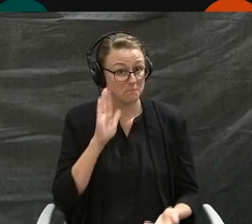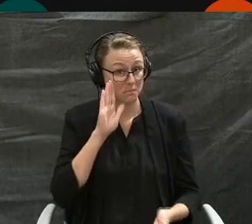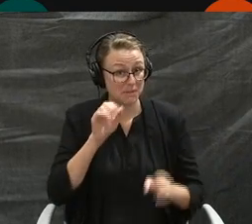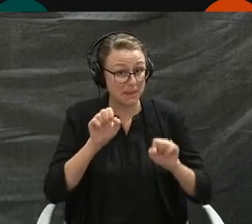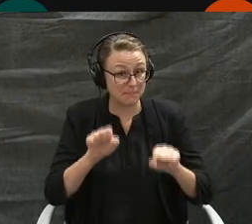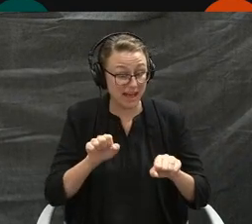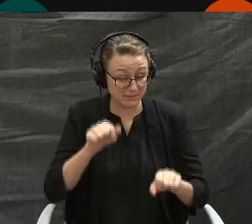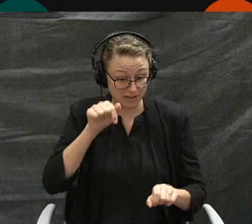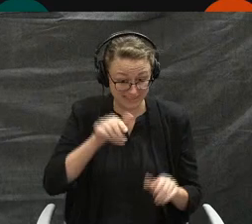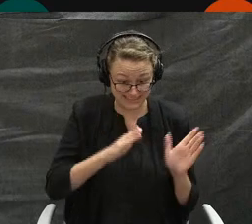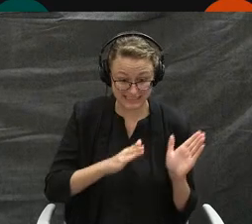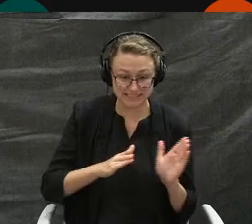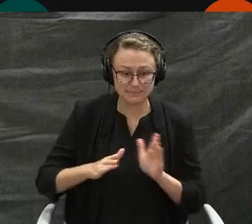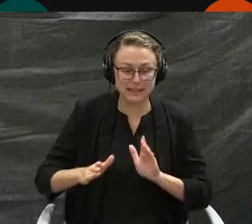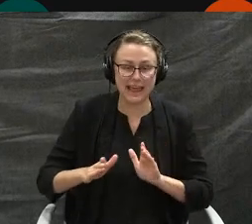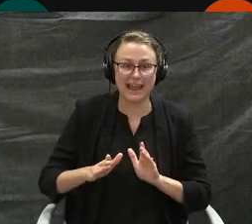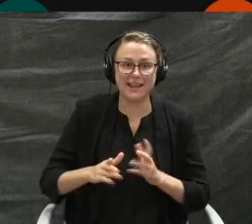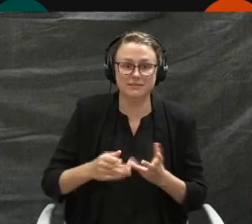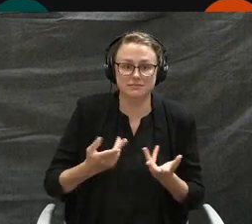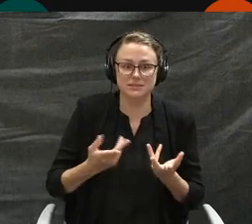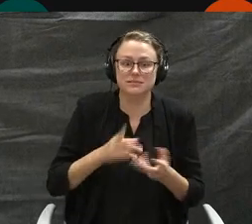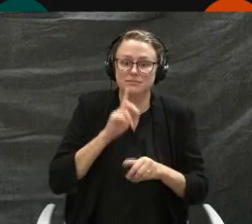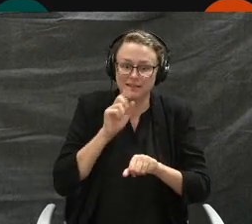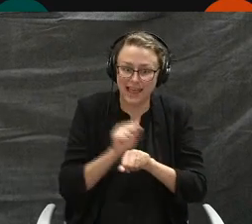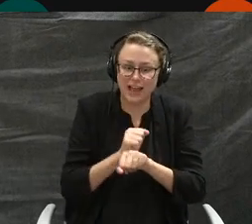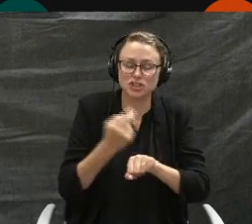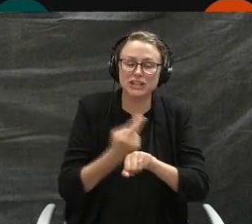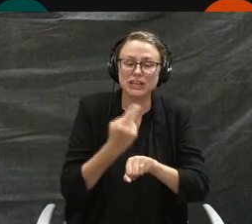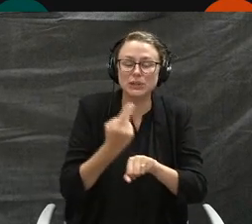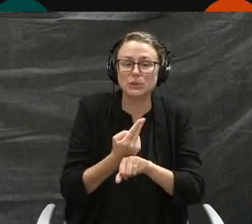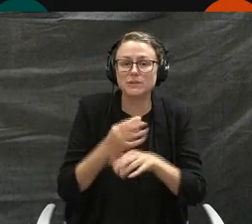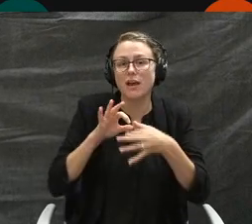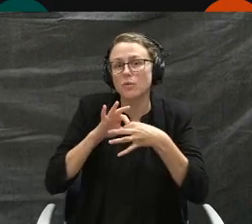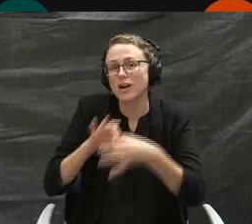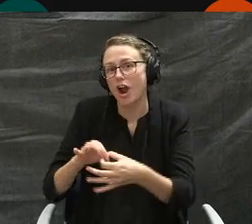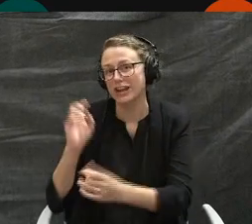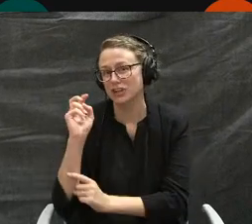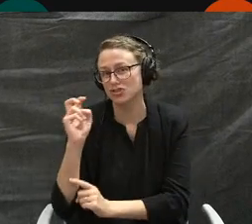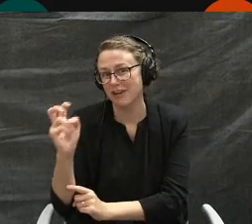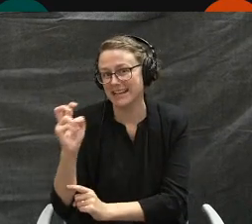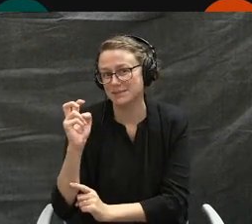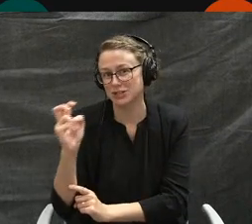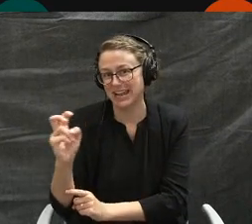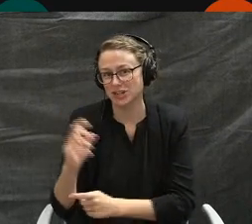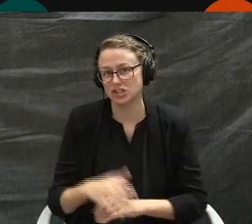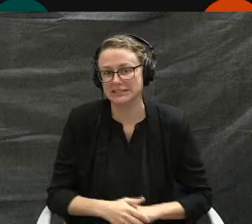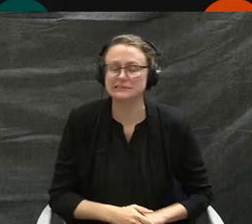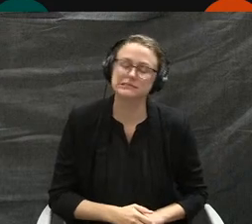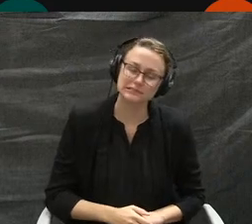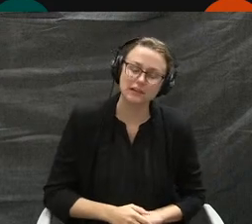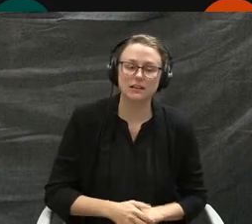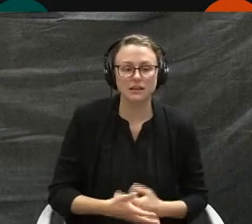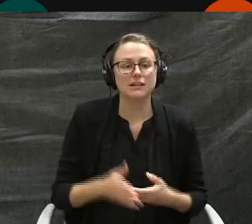rolled out using the current transportation model an after having conversations with with Mr Bourgeois, we decided yes